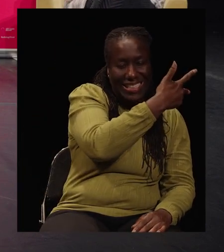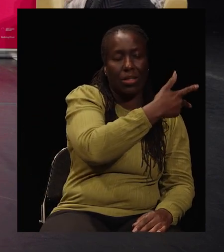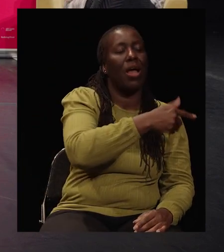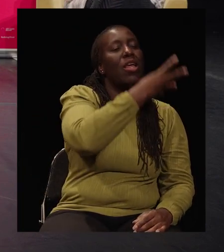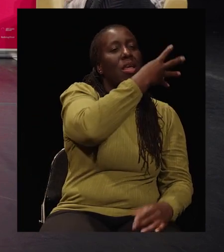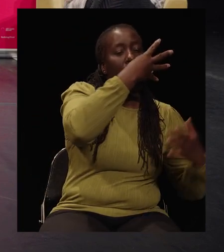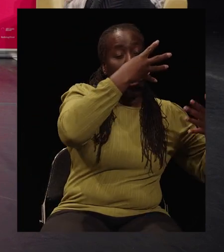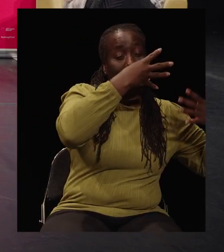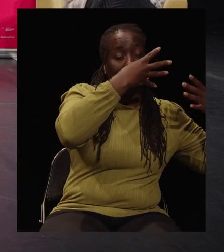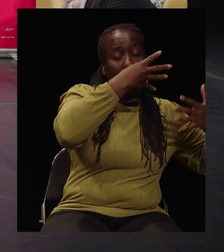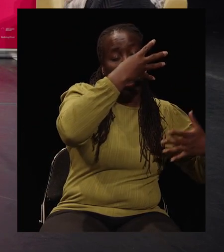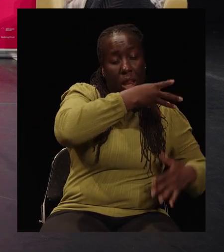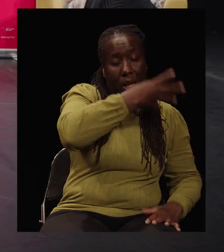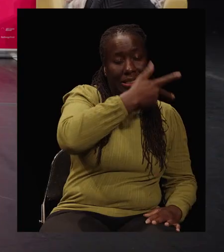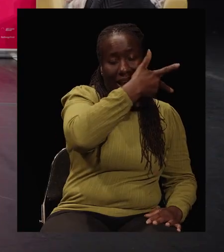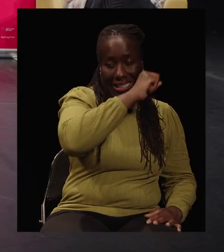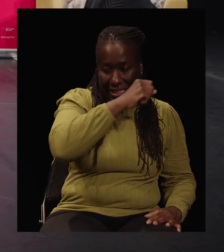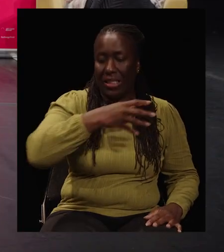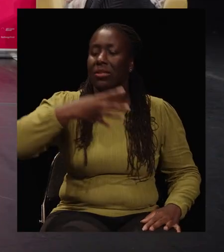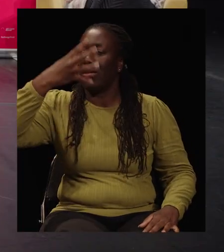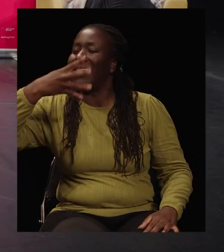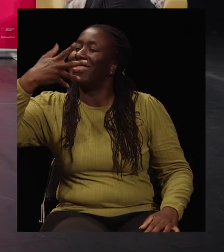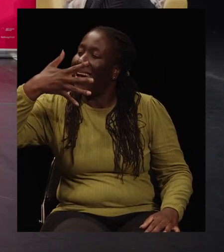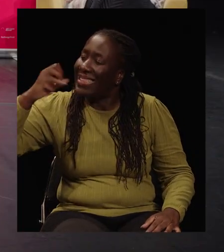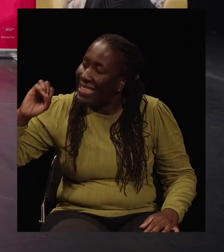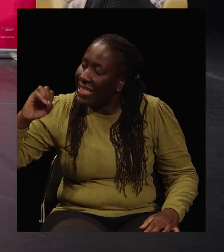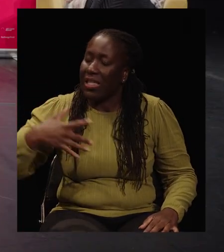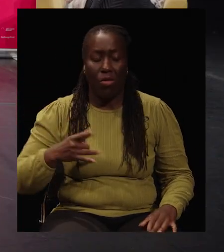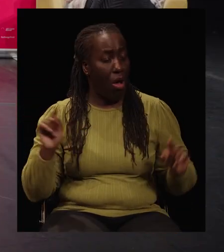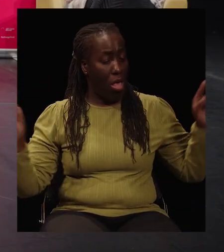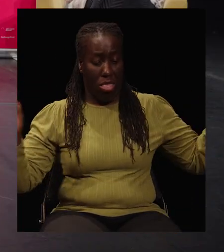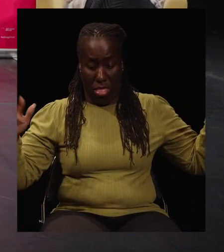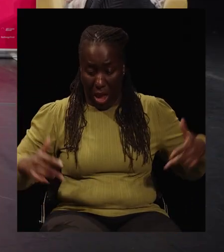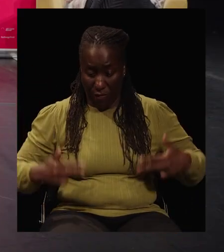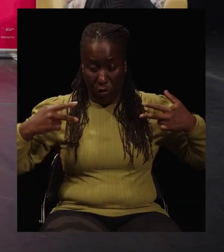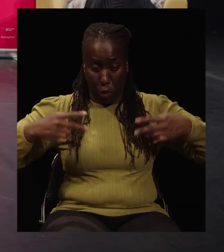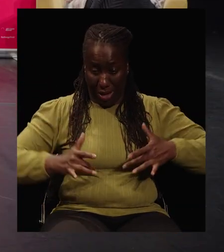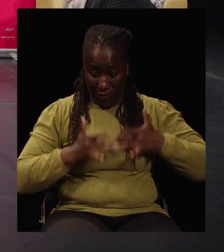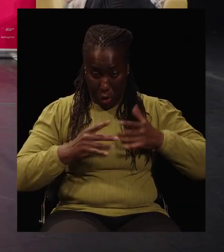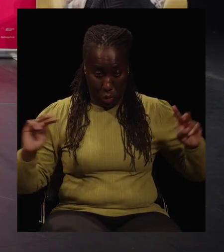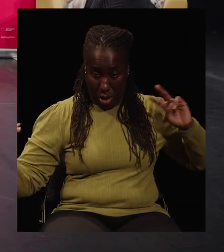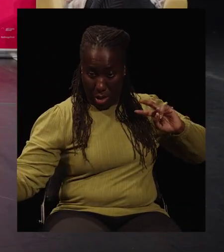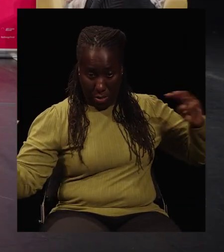and 2010s to get also a perspective of the cultural, and economic, and political,